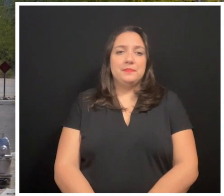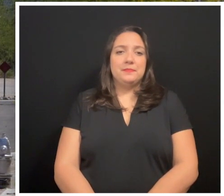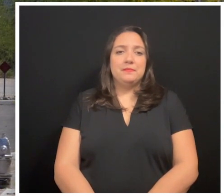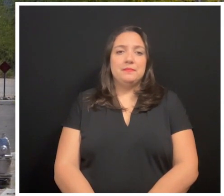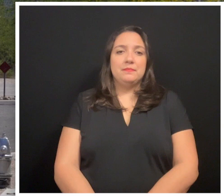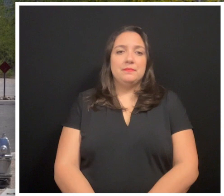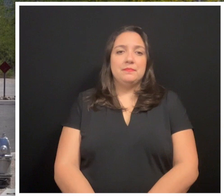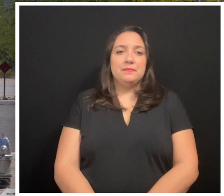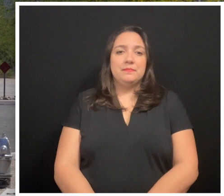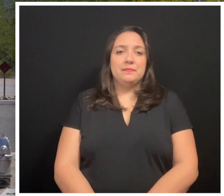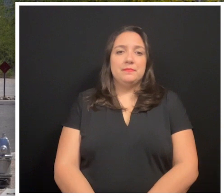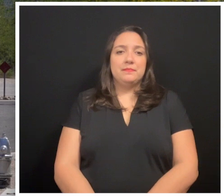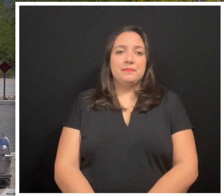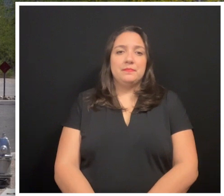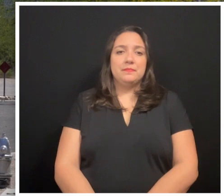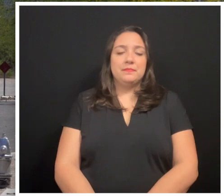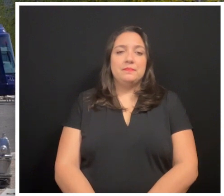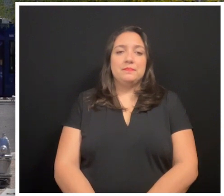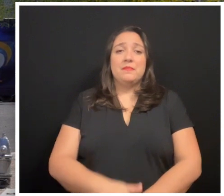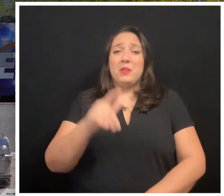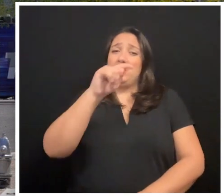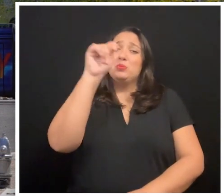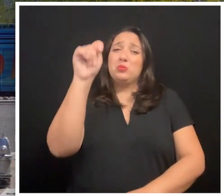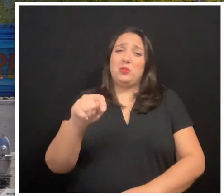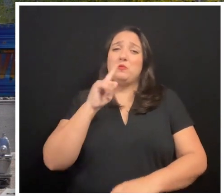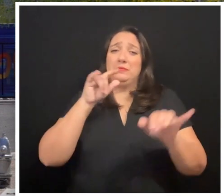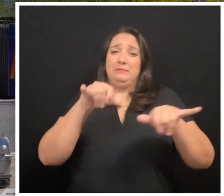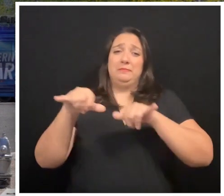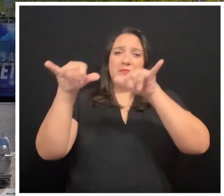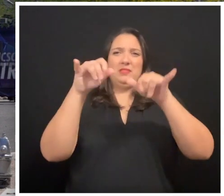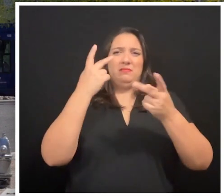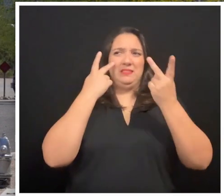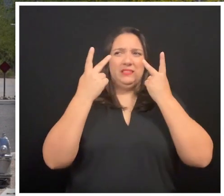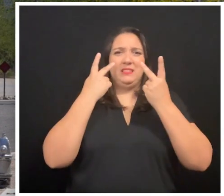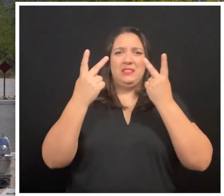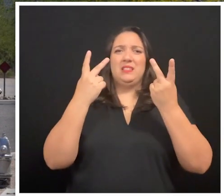Like most cities of its size Tucson is going through this incredible gentrification boom